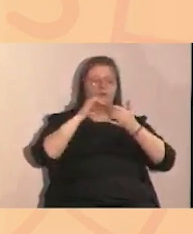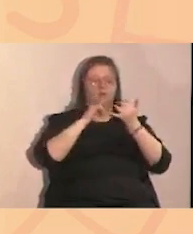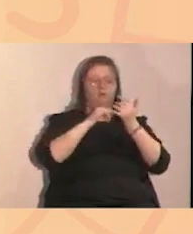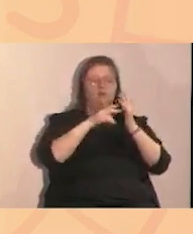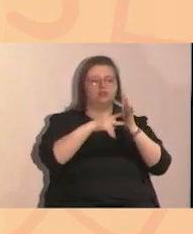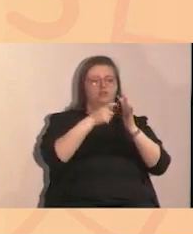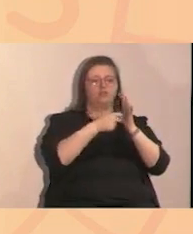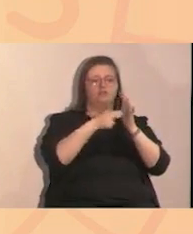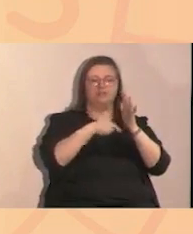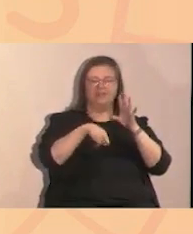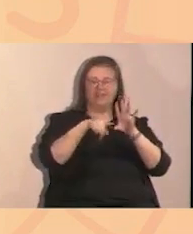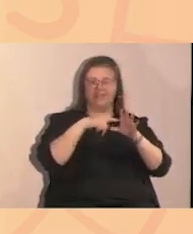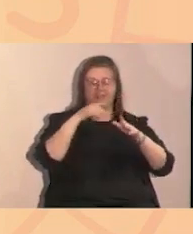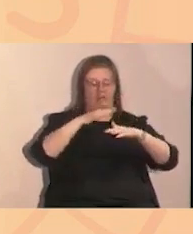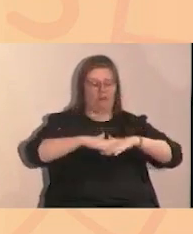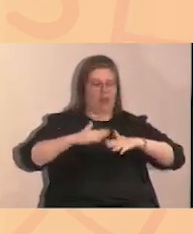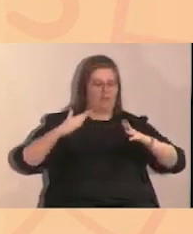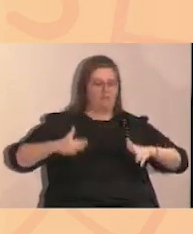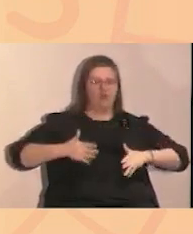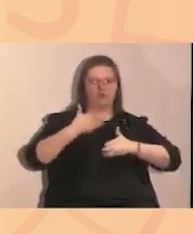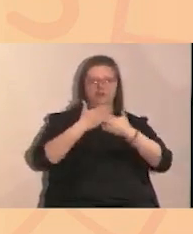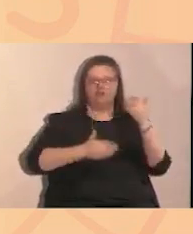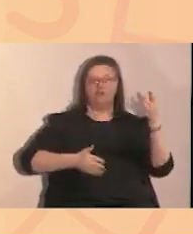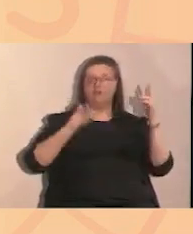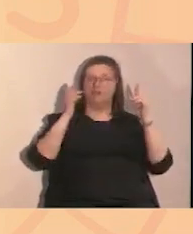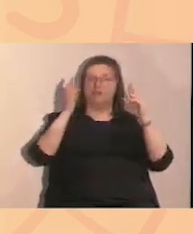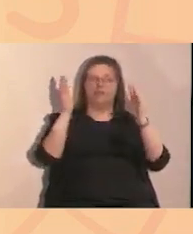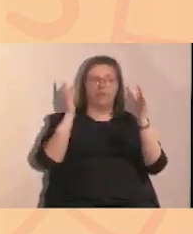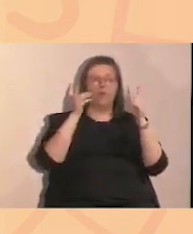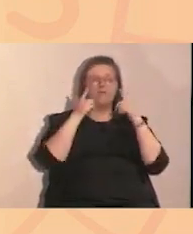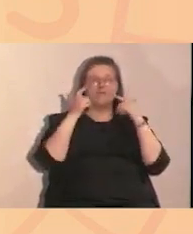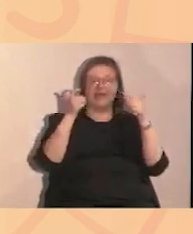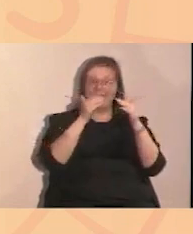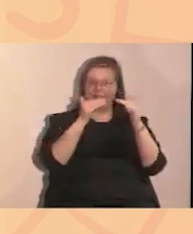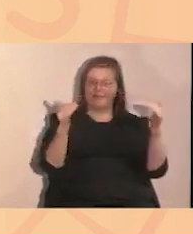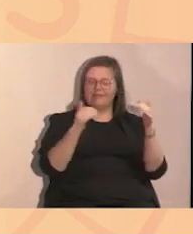of our bodies, of our stories, hope for fairness. In this way, this hope and the future is